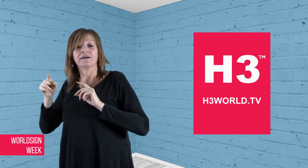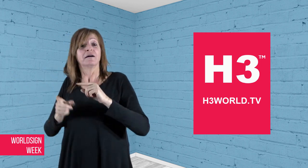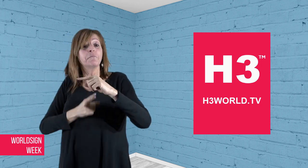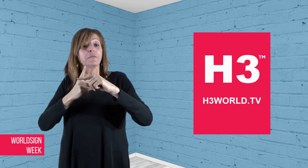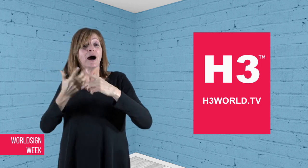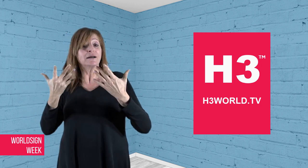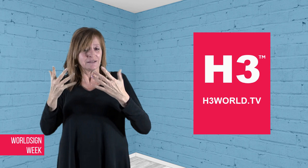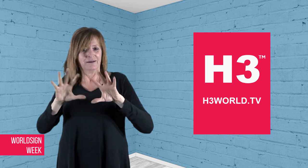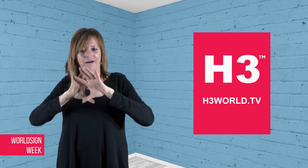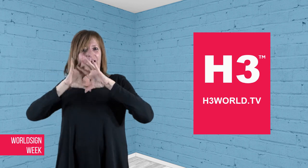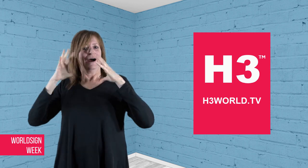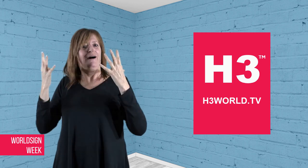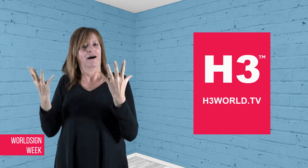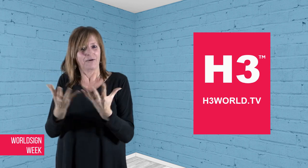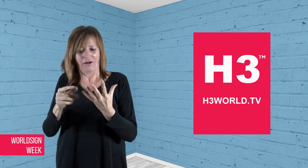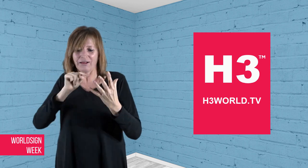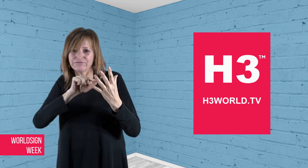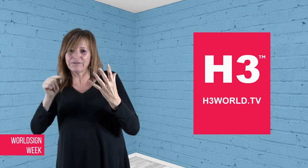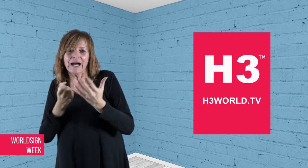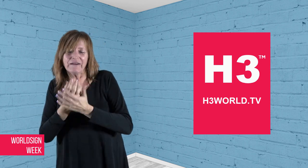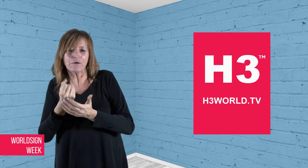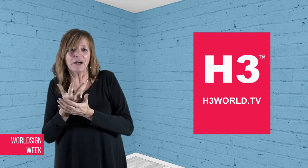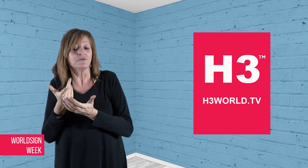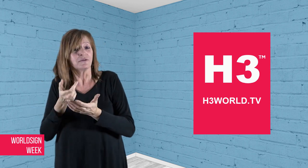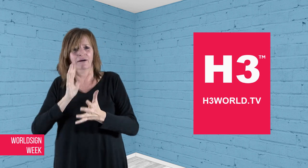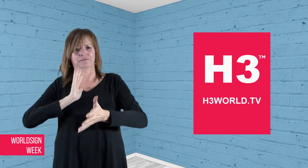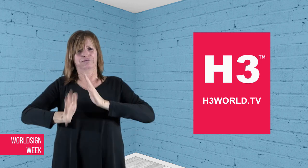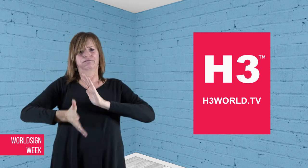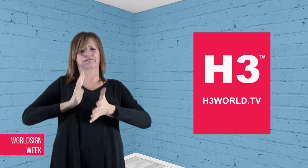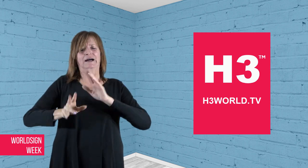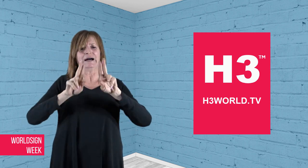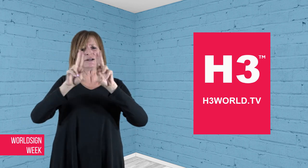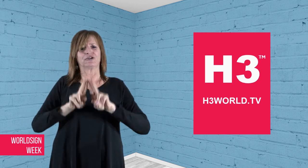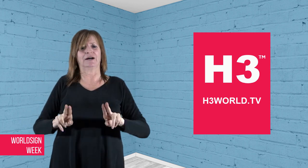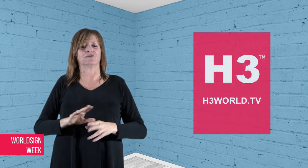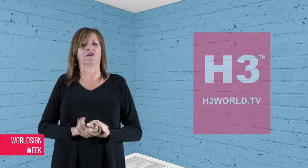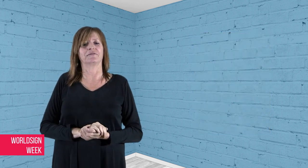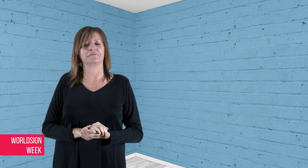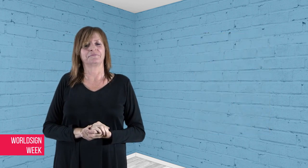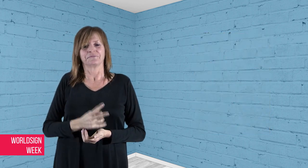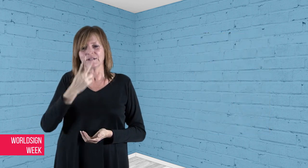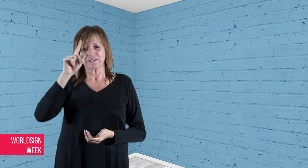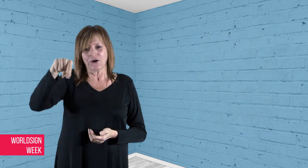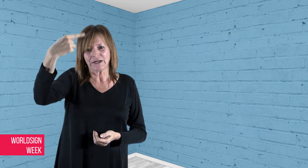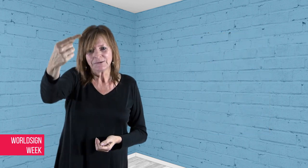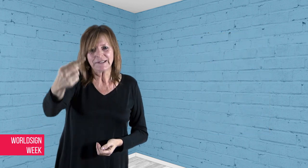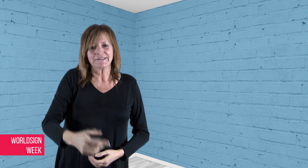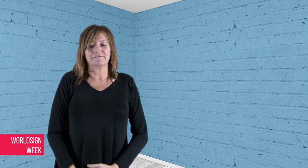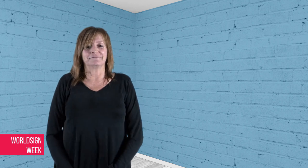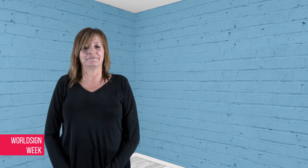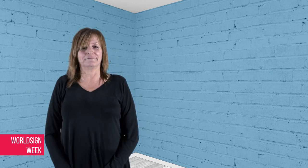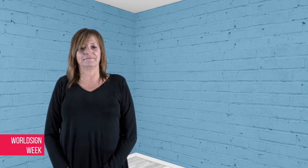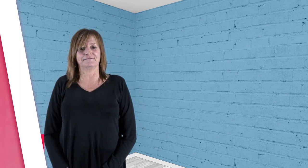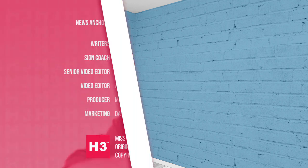all in International Sign. See you next week!